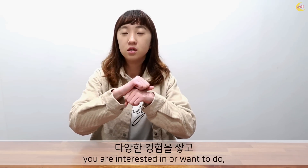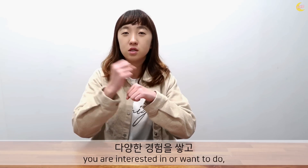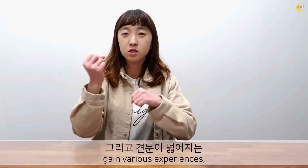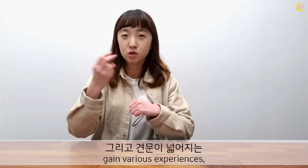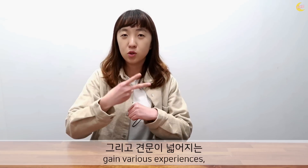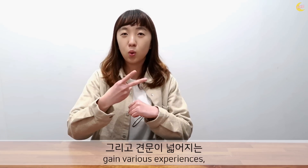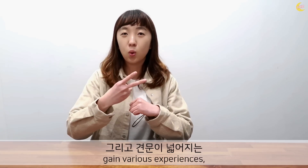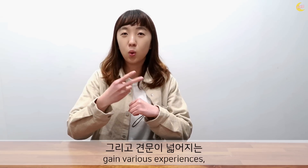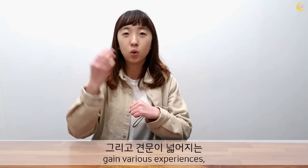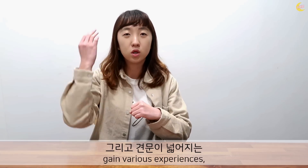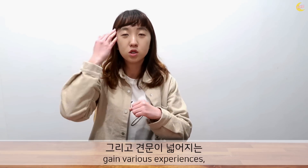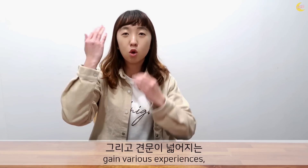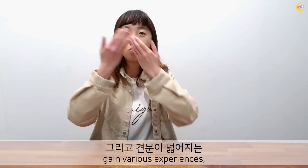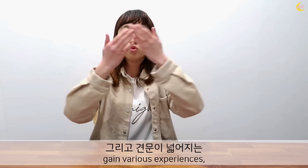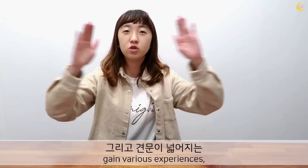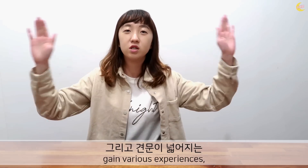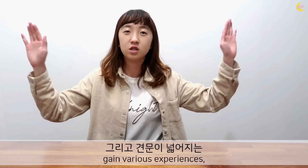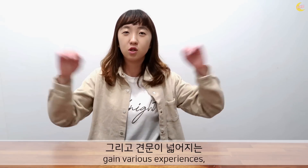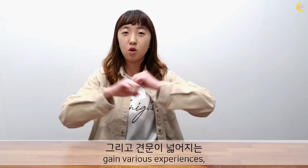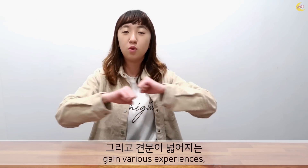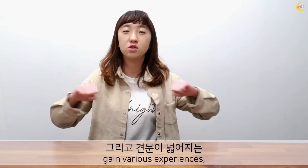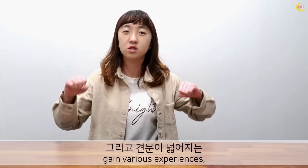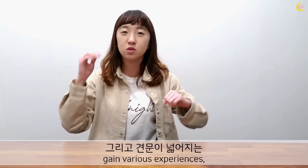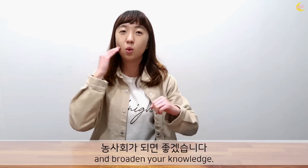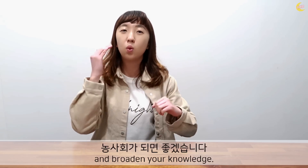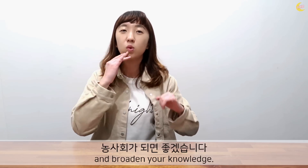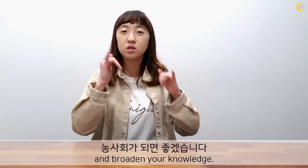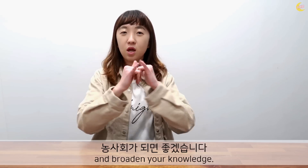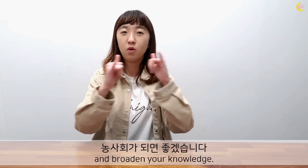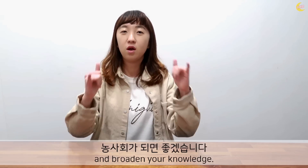or want to do, gain various experiences,